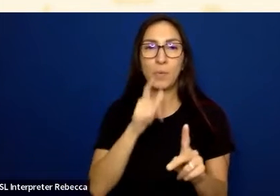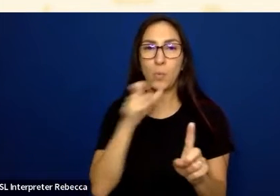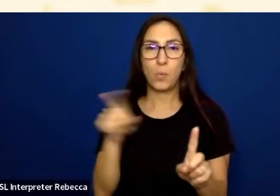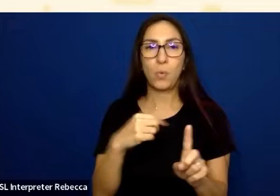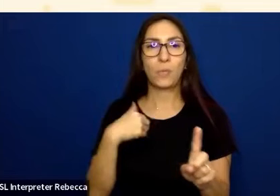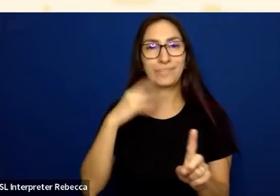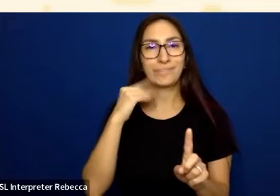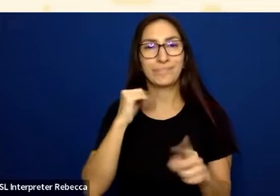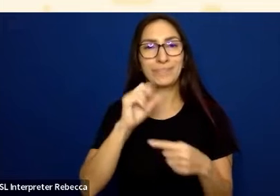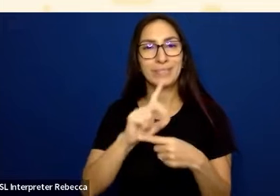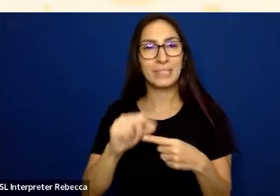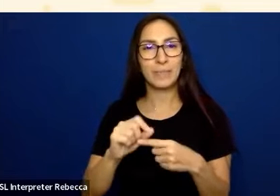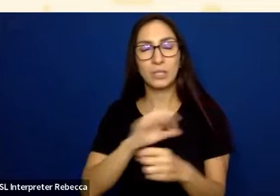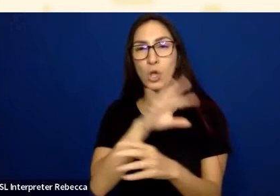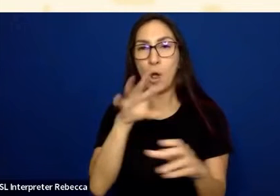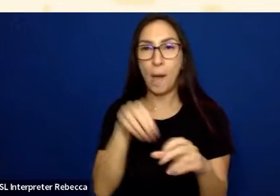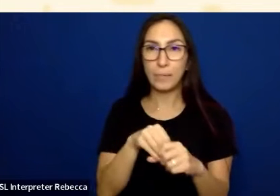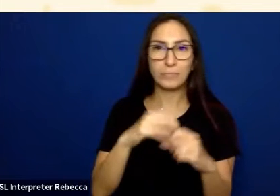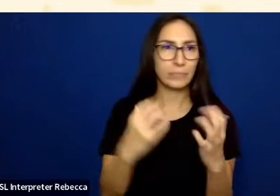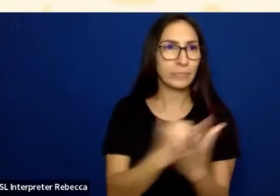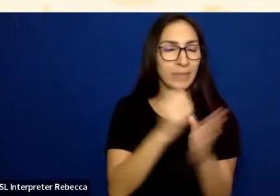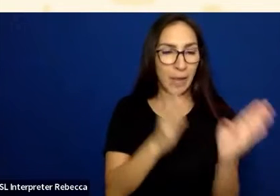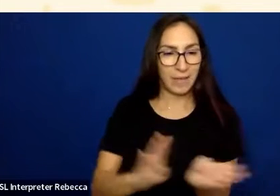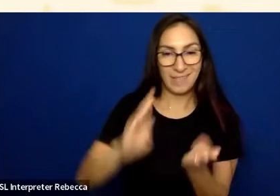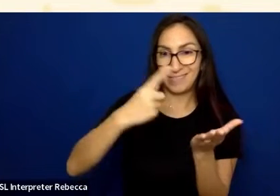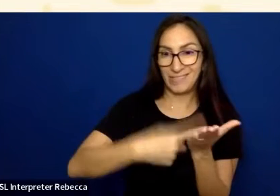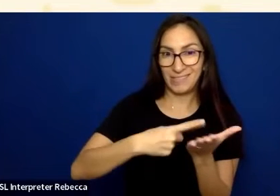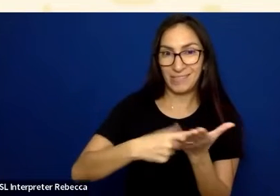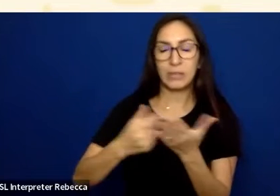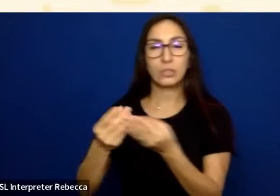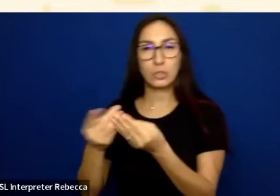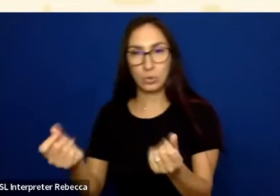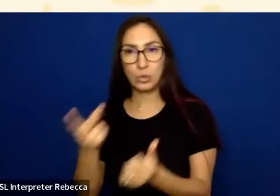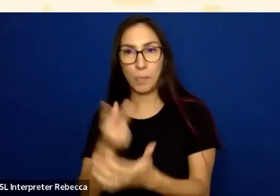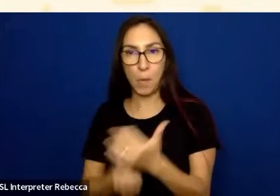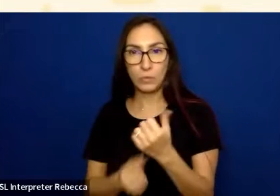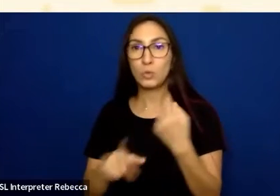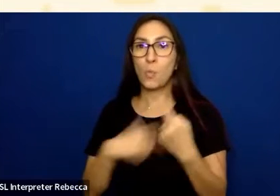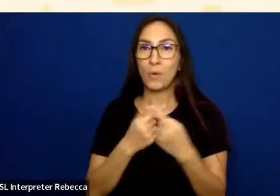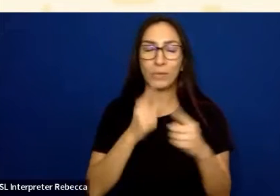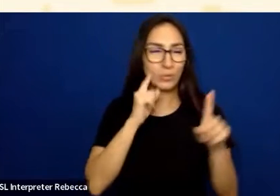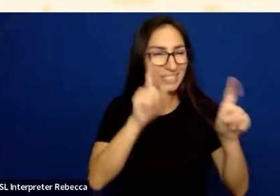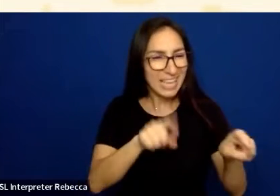as well as solutions. So when we do accessibility testing, accessible development, document remediation,